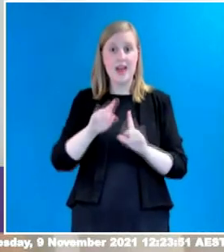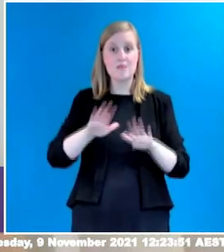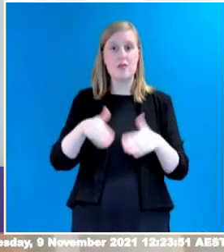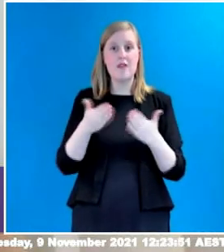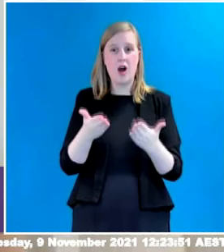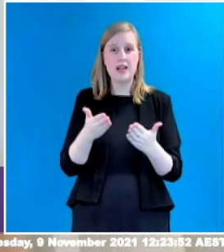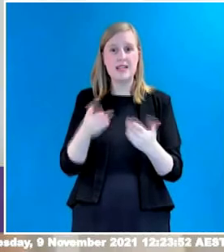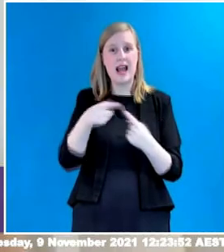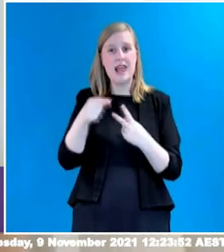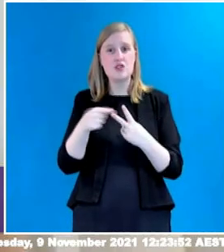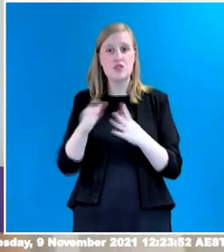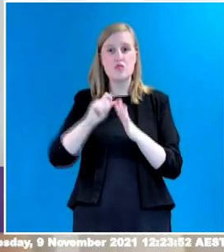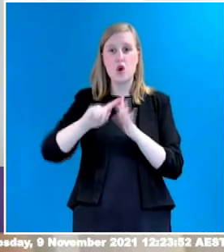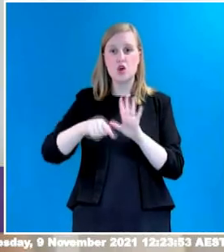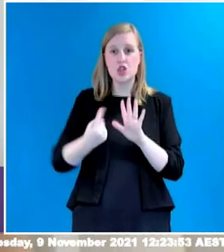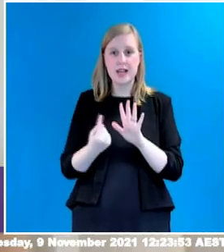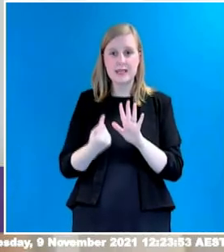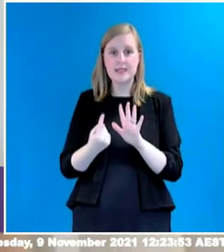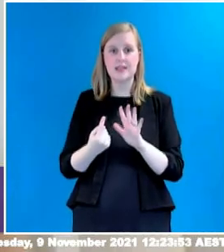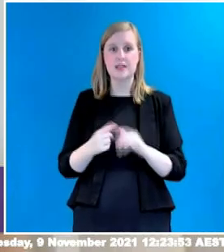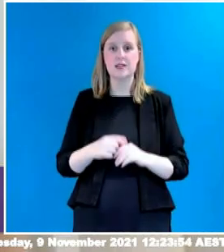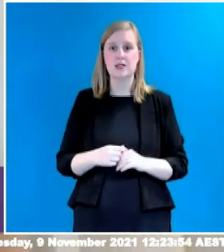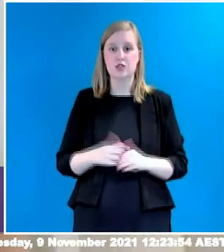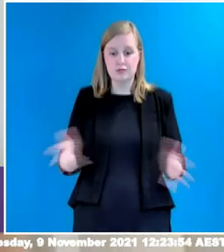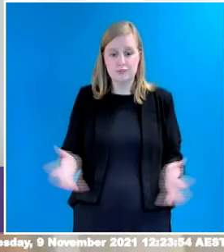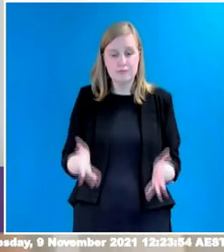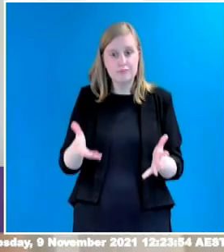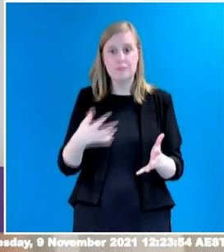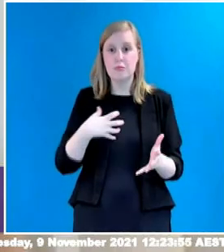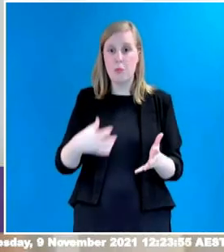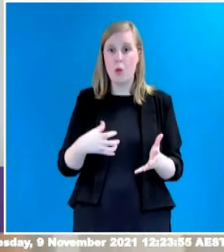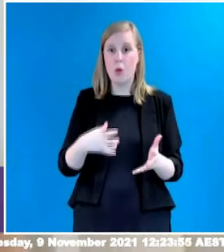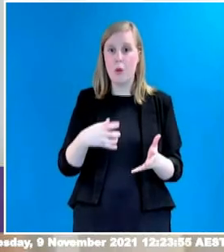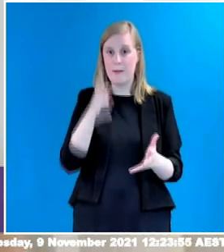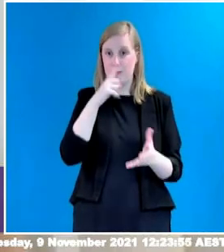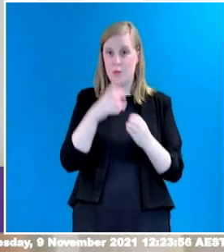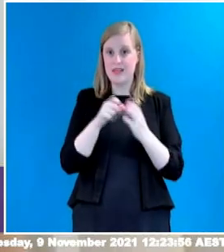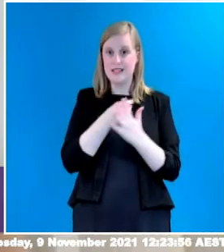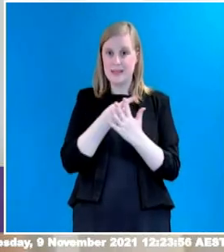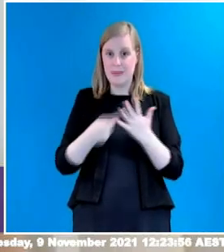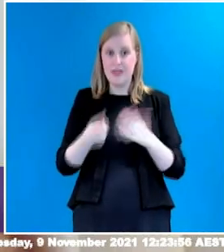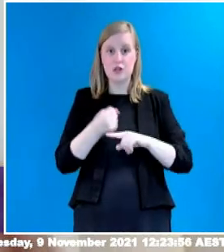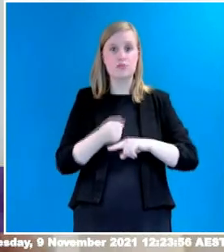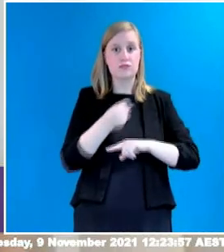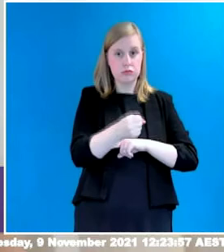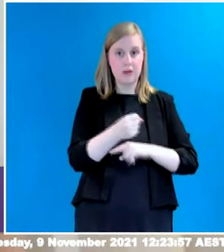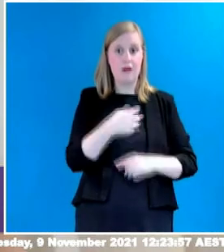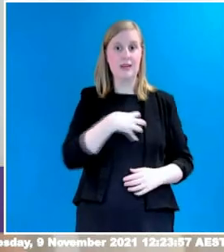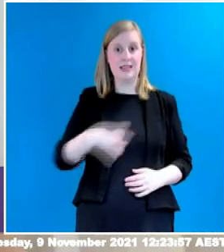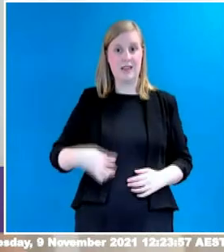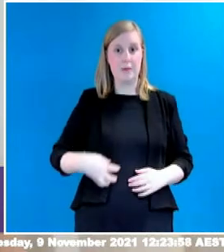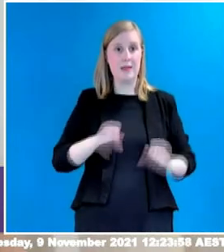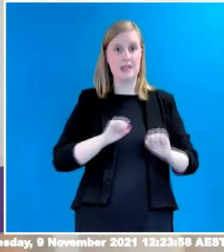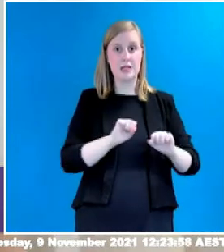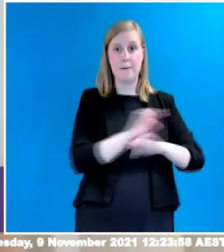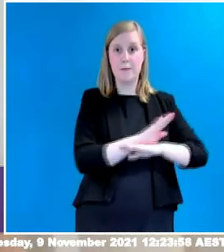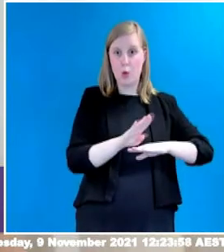around improving the numbers of disabled people on government boards and committees, recognising it needed to improve.